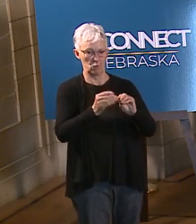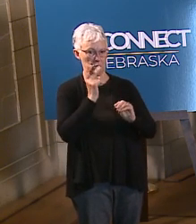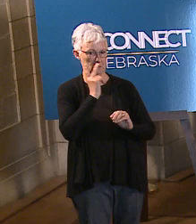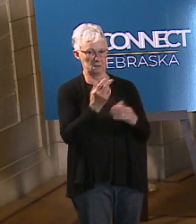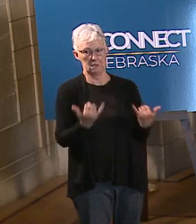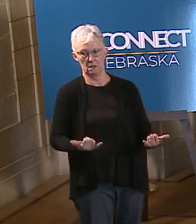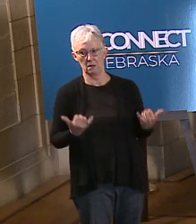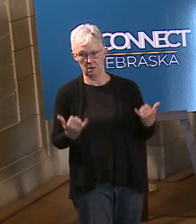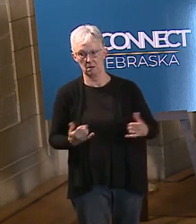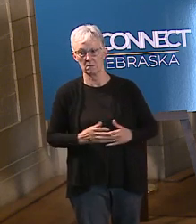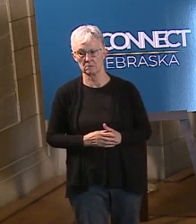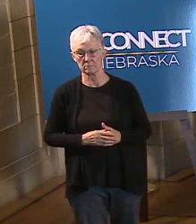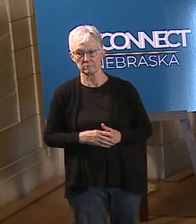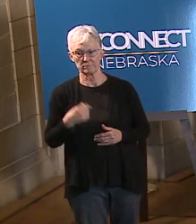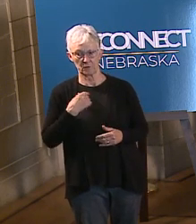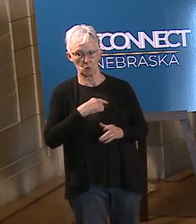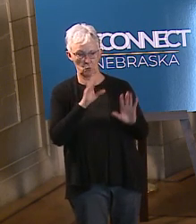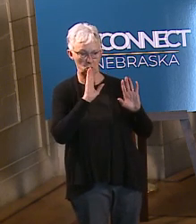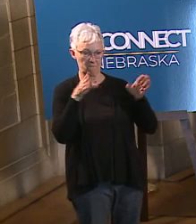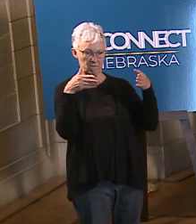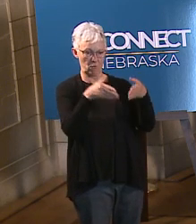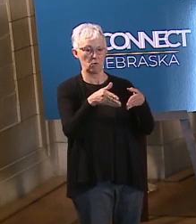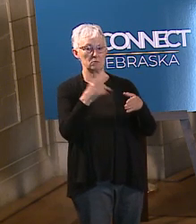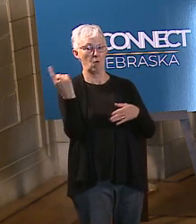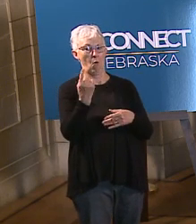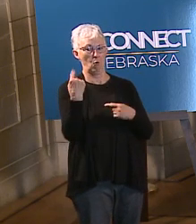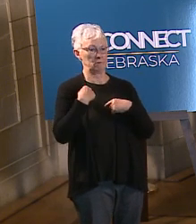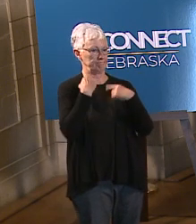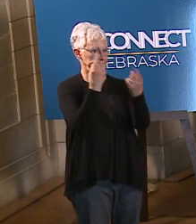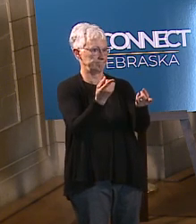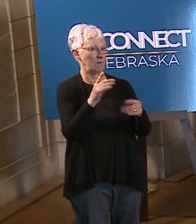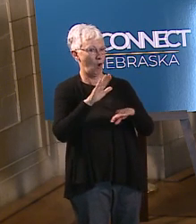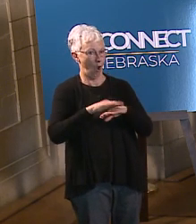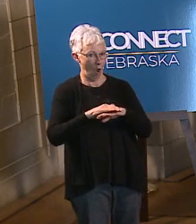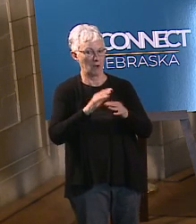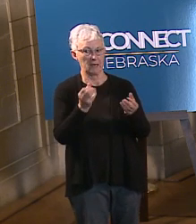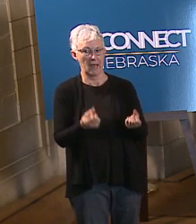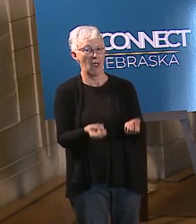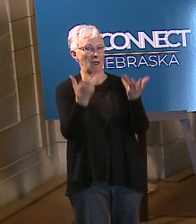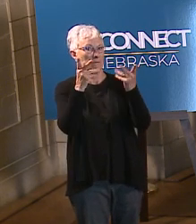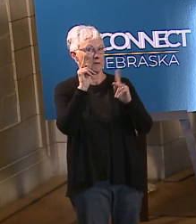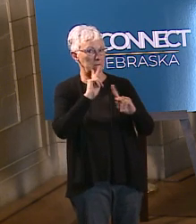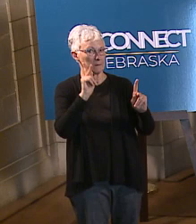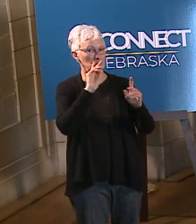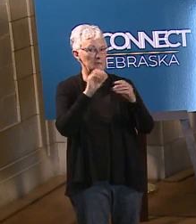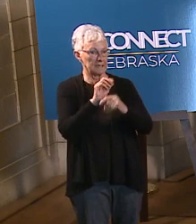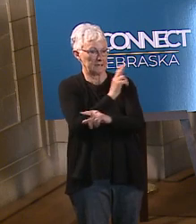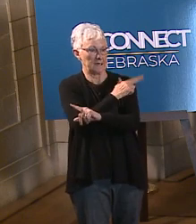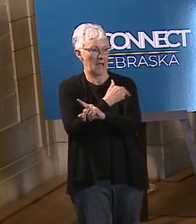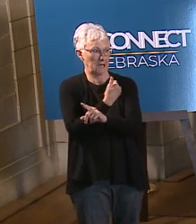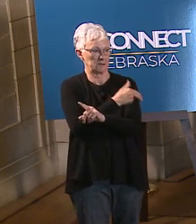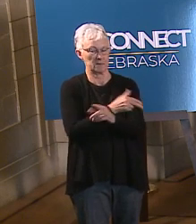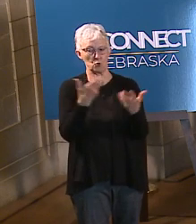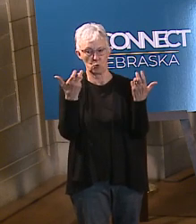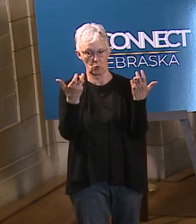AT THE DATA OF WHAT WE ARE LOOKING AT RIGHT NOW TO MAKE